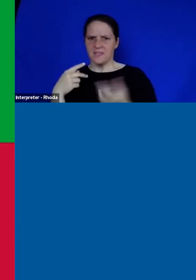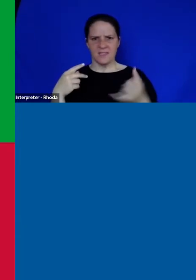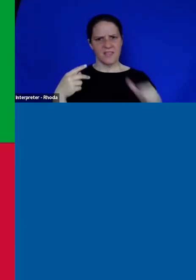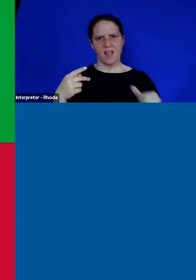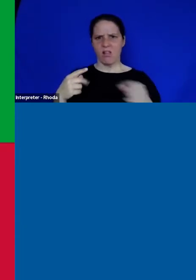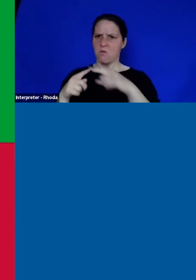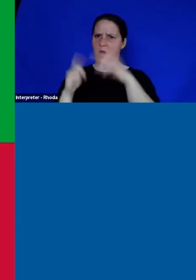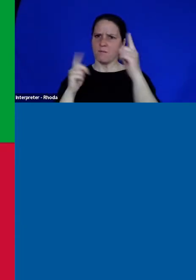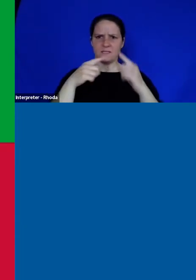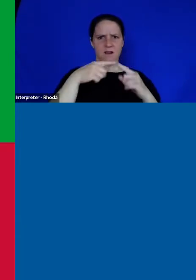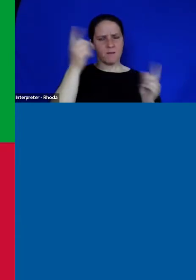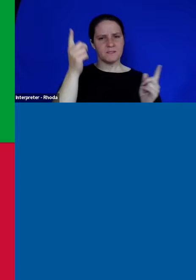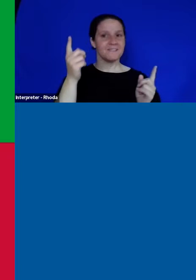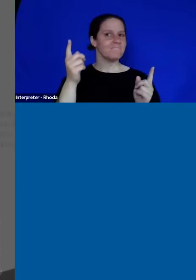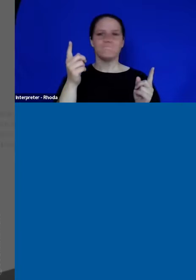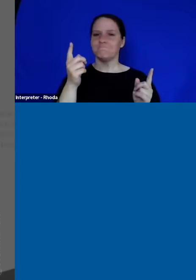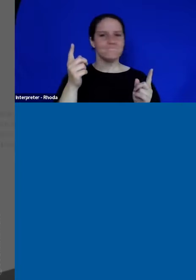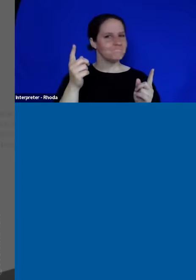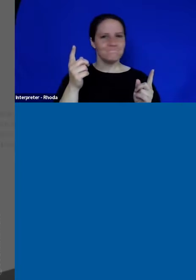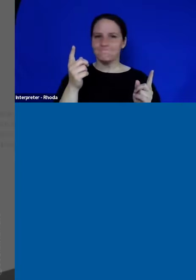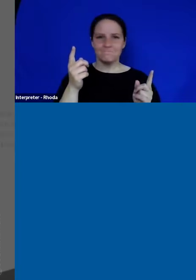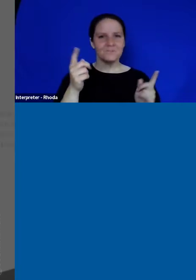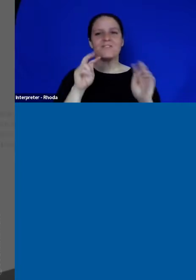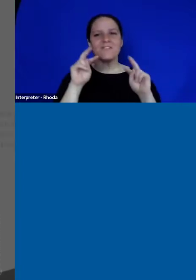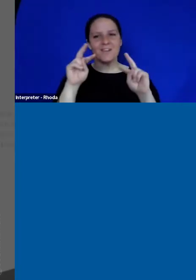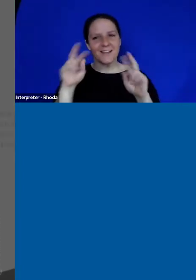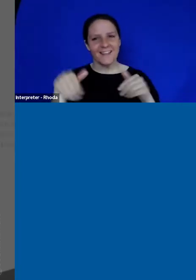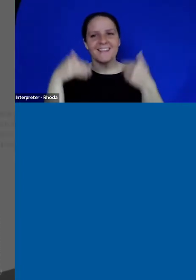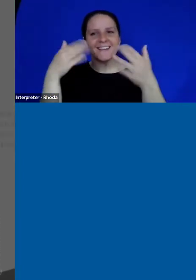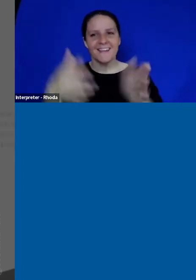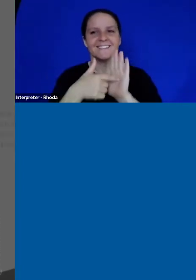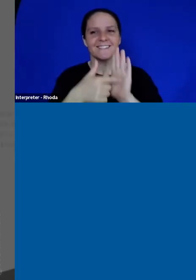However, you'll see on the next slide, slide nine,